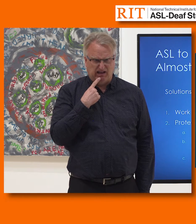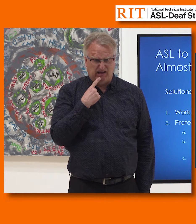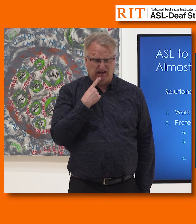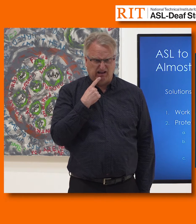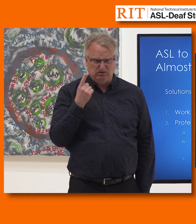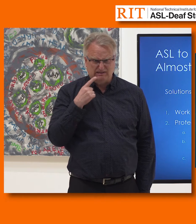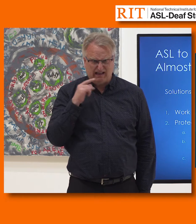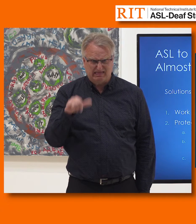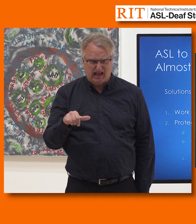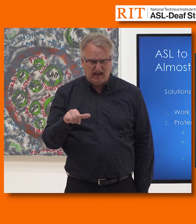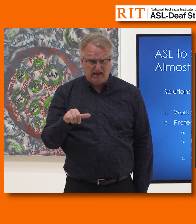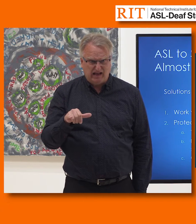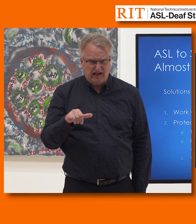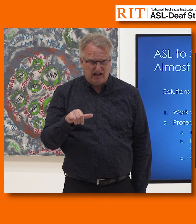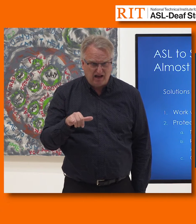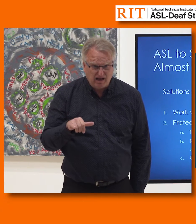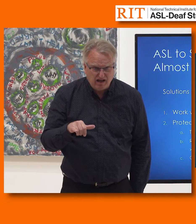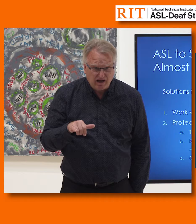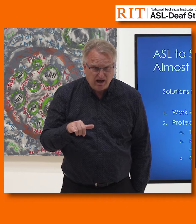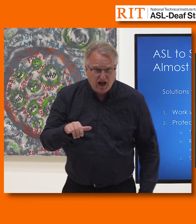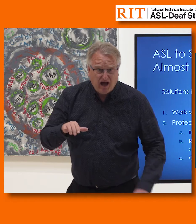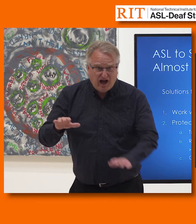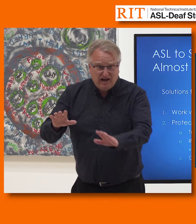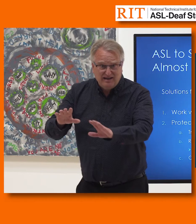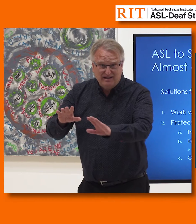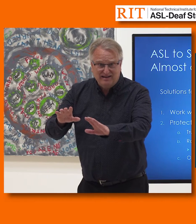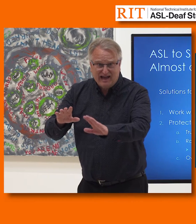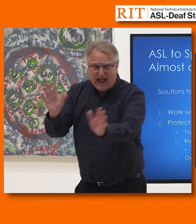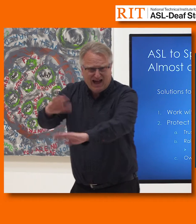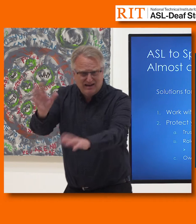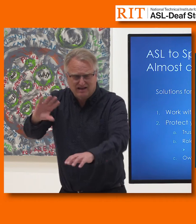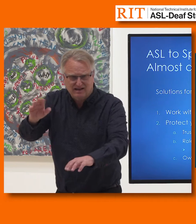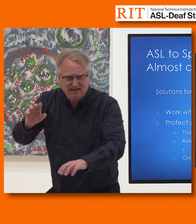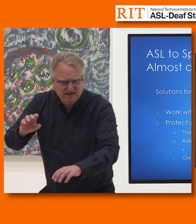and I can see if the interpreter is saying something that I don't mean to be said,